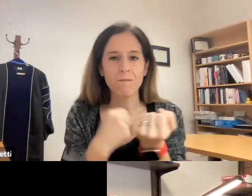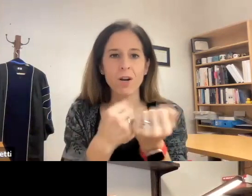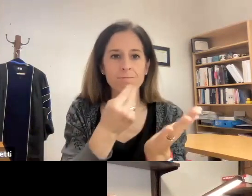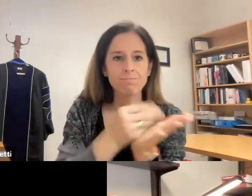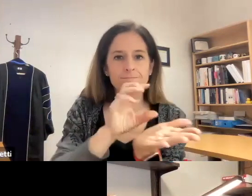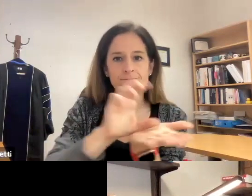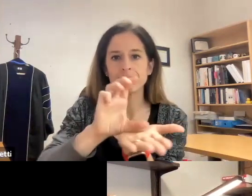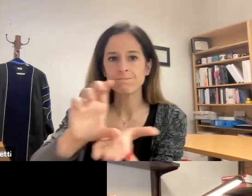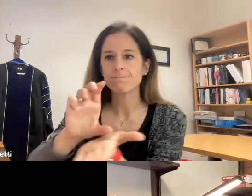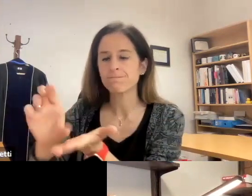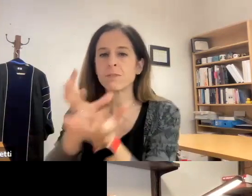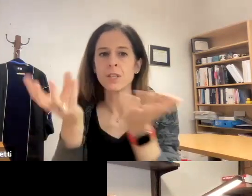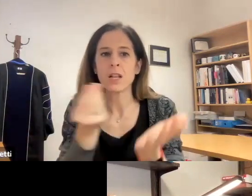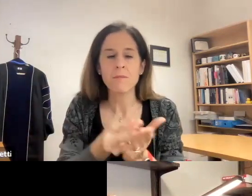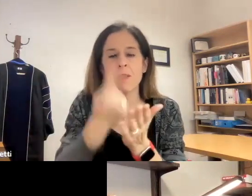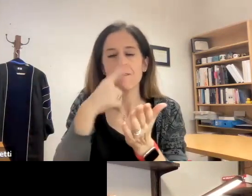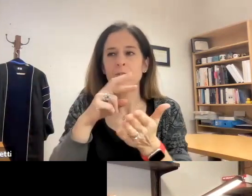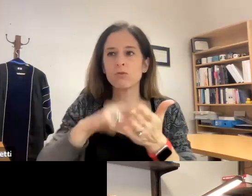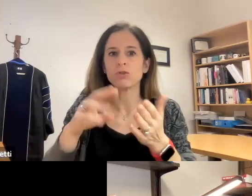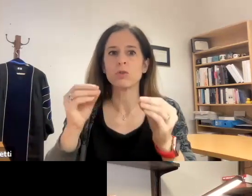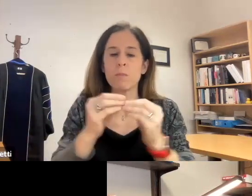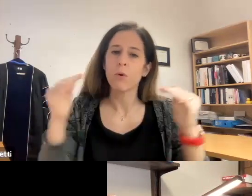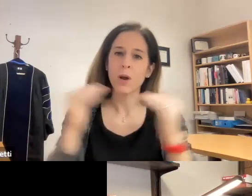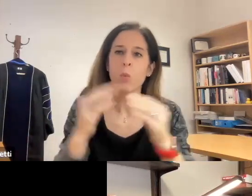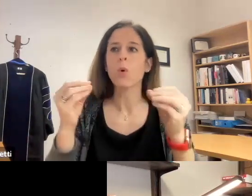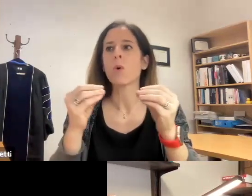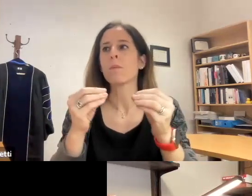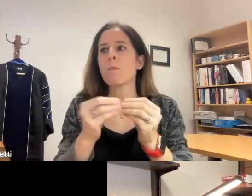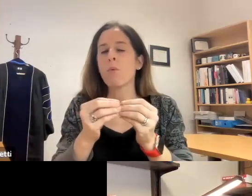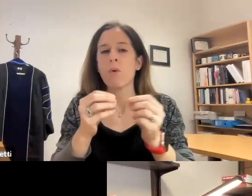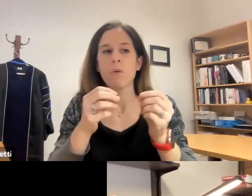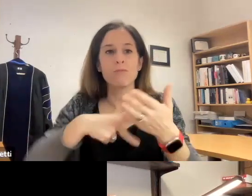equity, and inclusion, and have started to fund projects